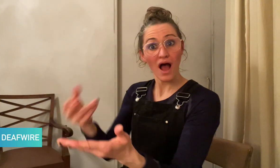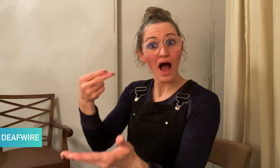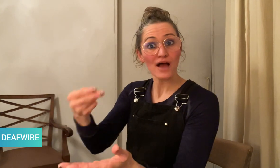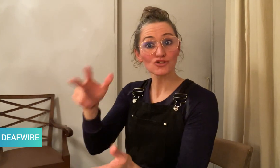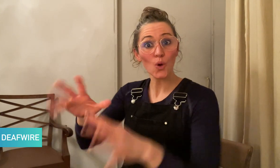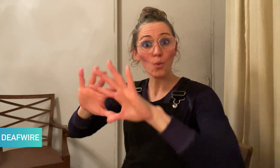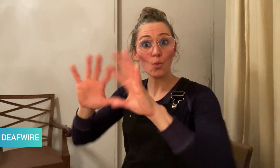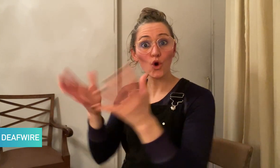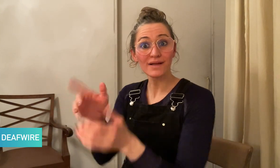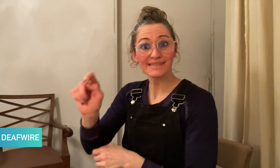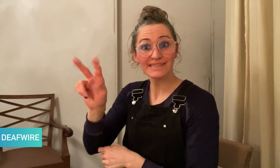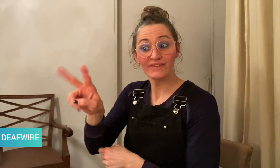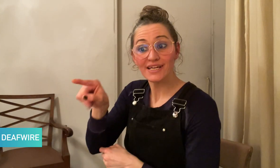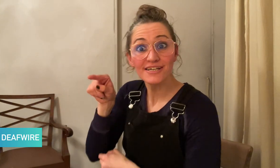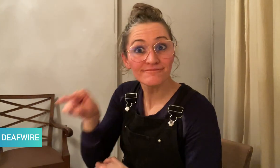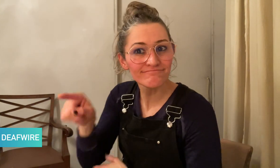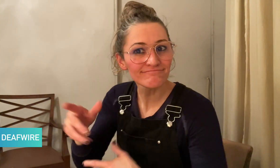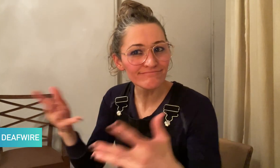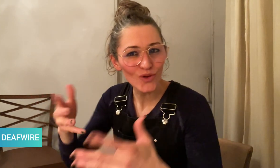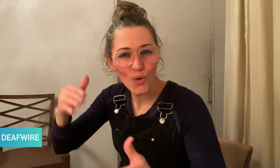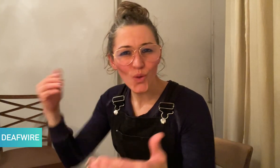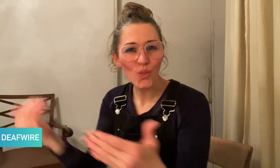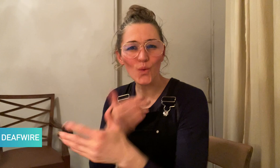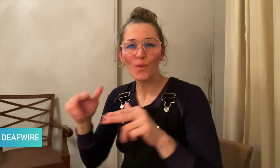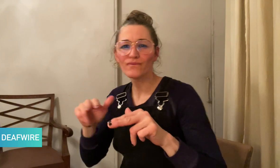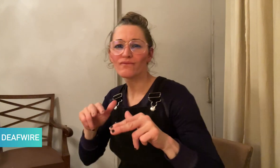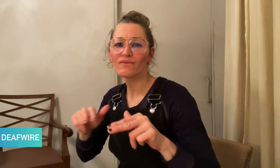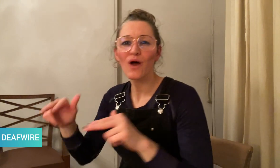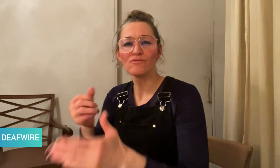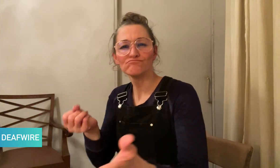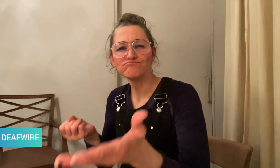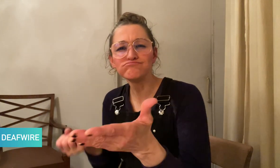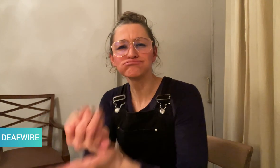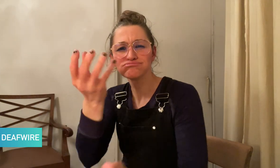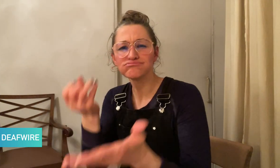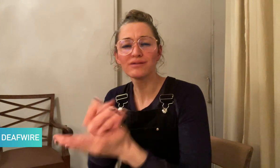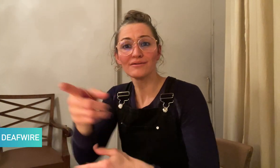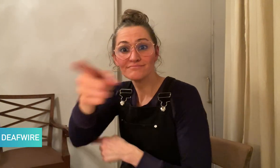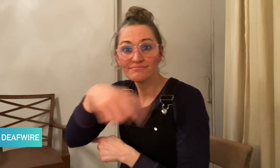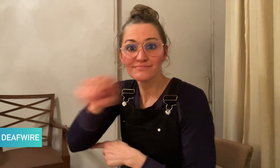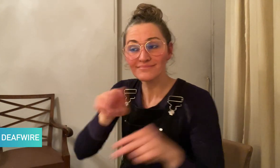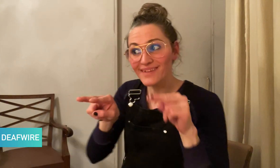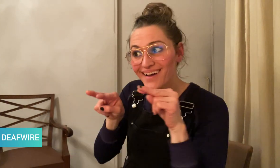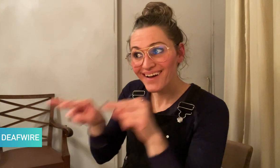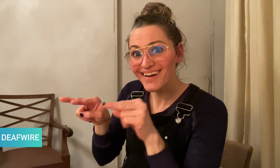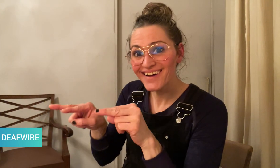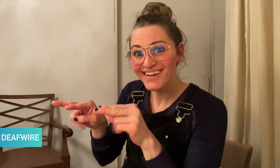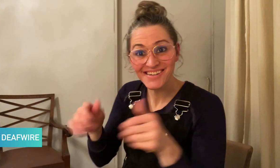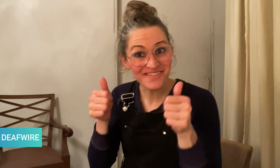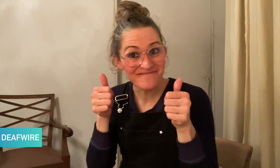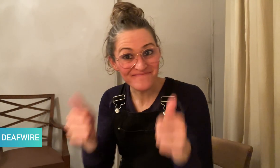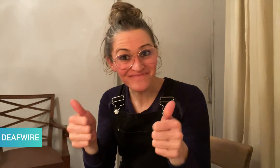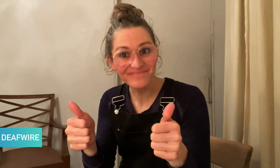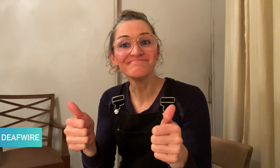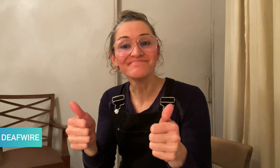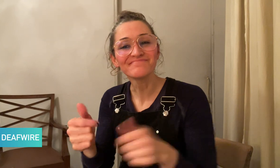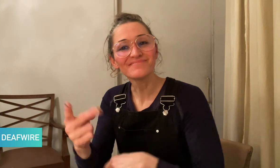H3 World TV to get new video updates!